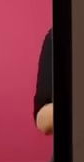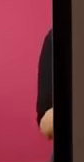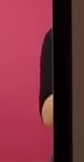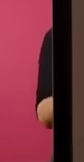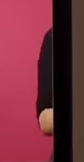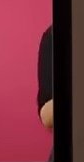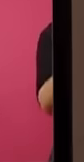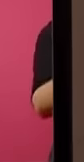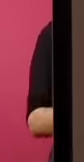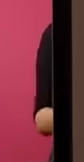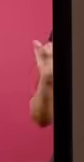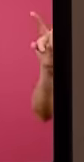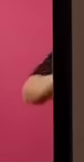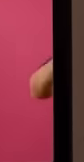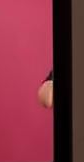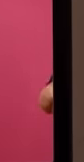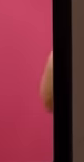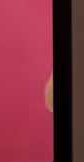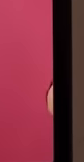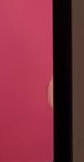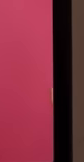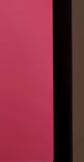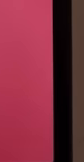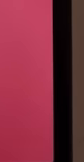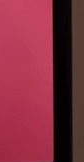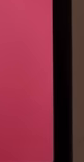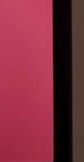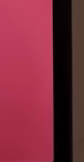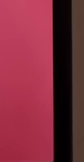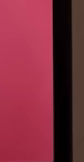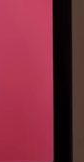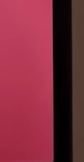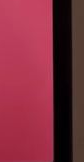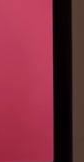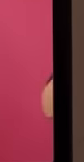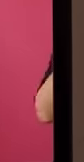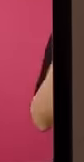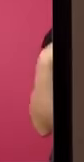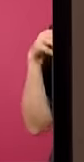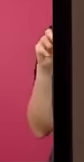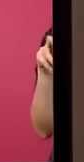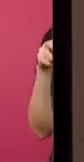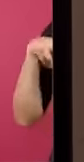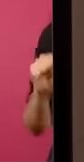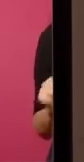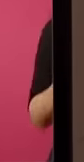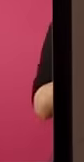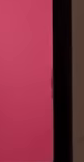[ __ ] of the Pri of the Pri the [ __ ] of morena which one do we prefer I don't understand you the least bad of the